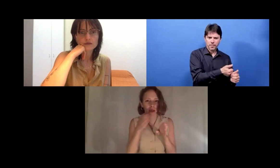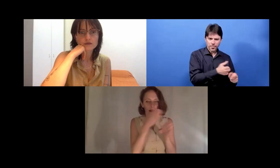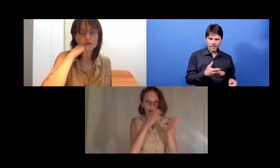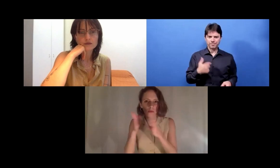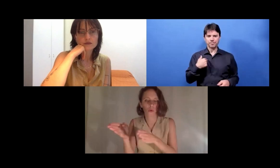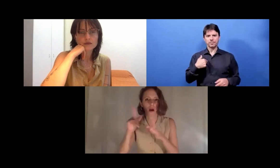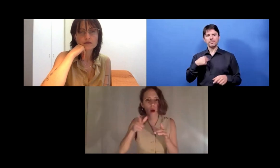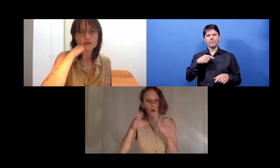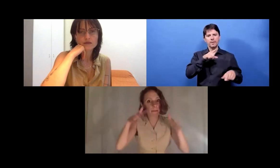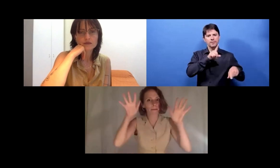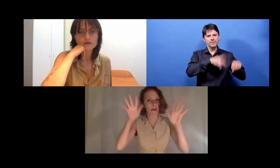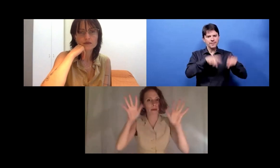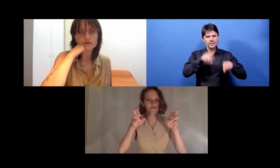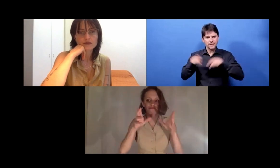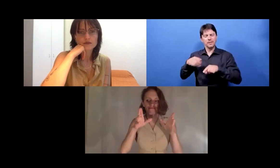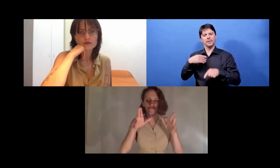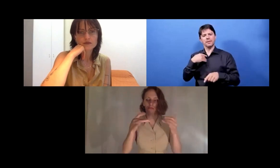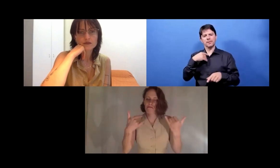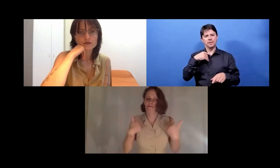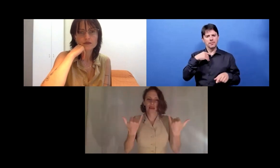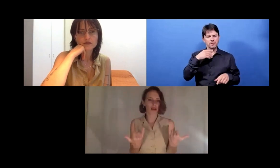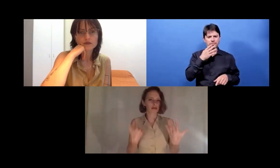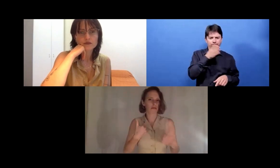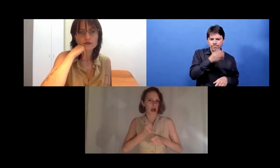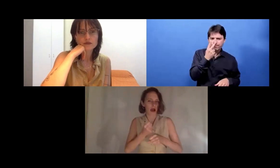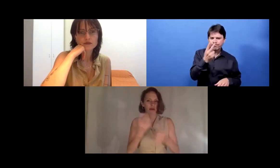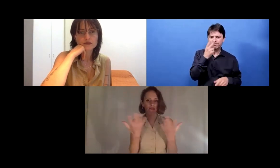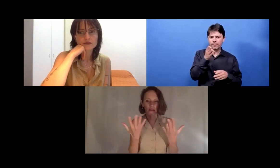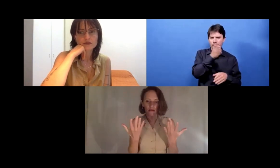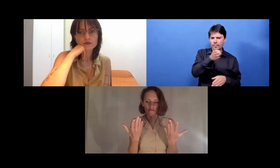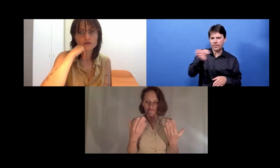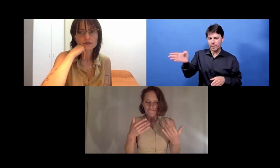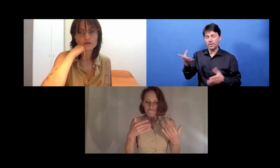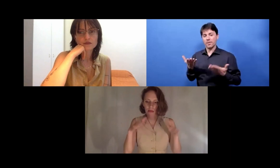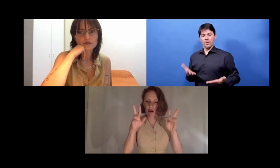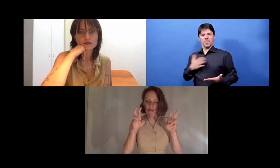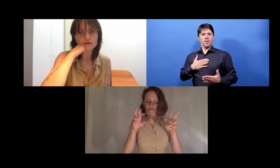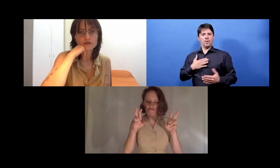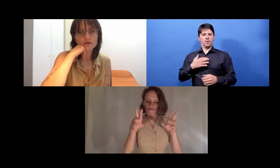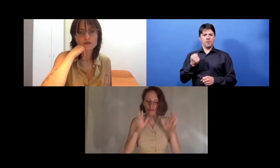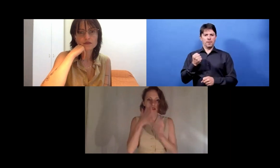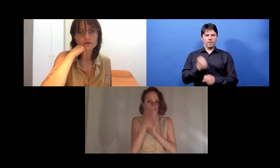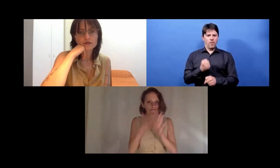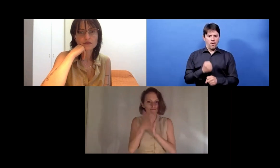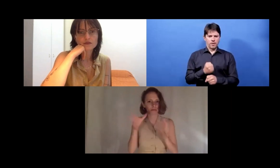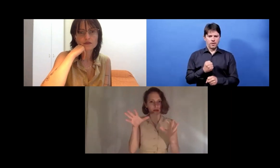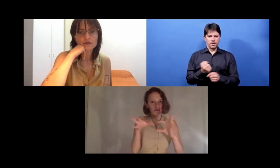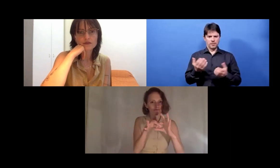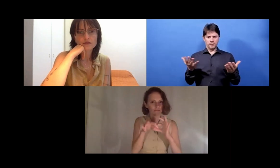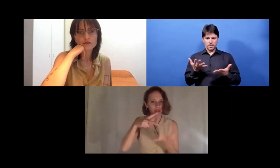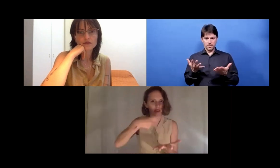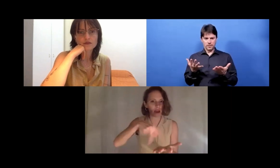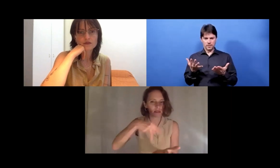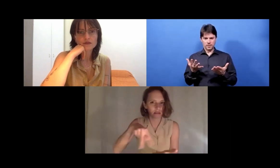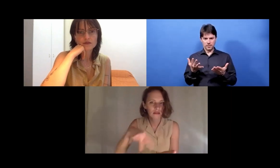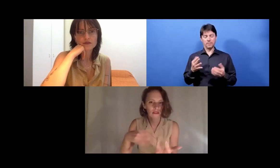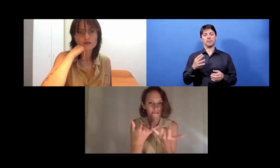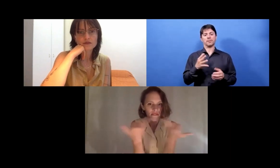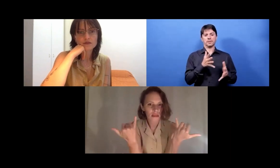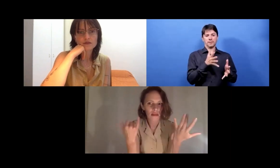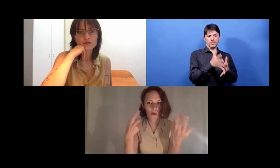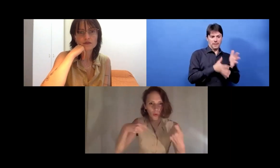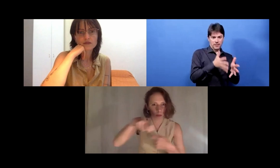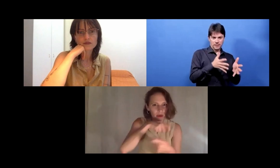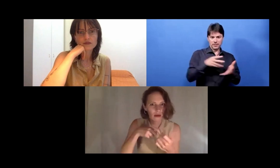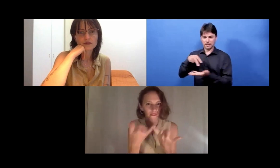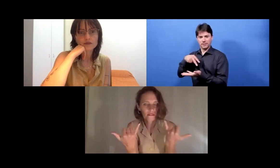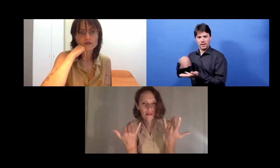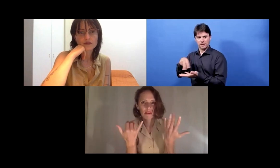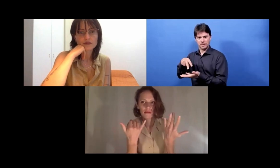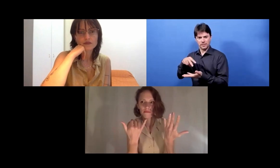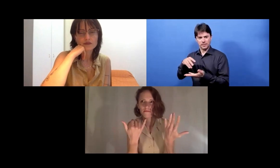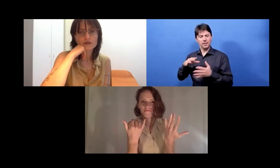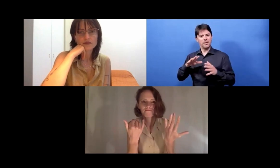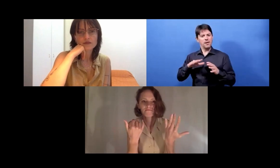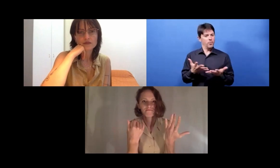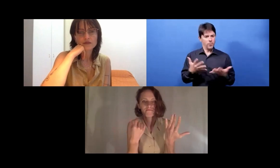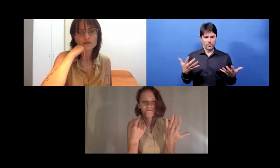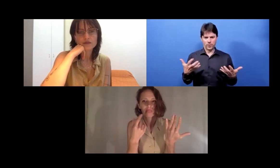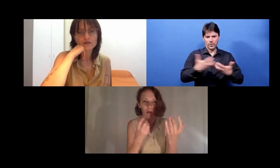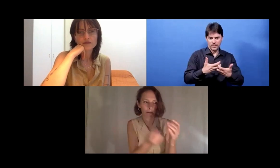I want to explore different genres and now my work is about signing together with dancing.